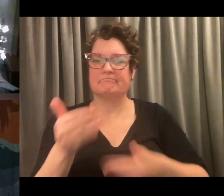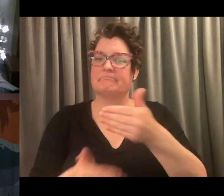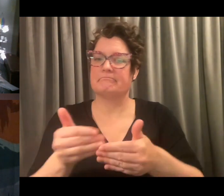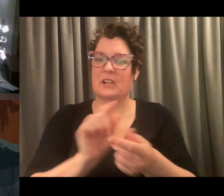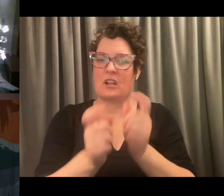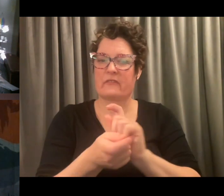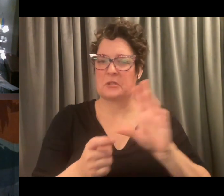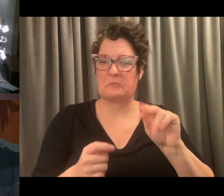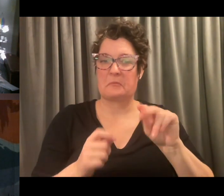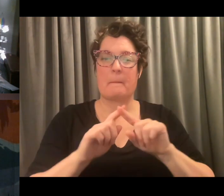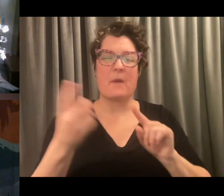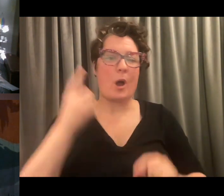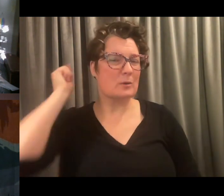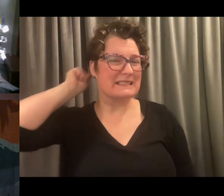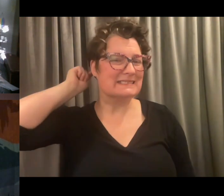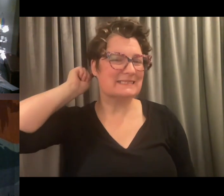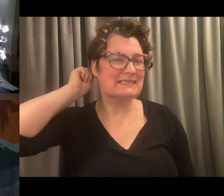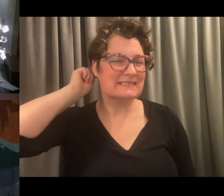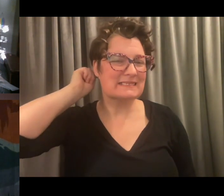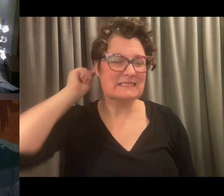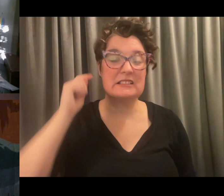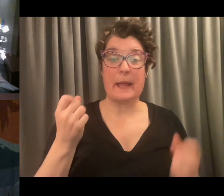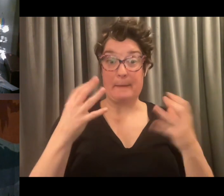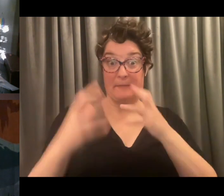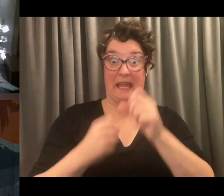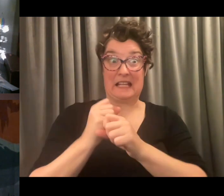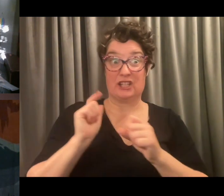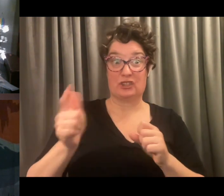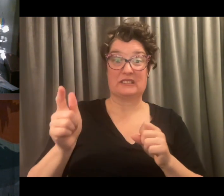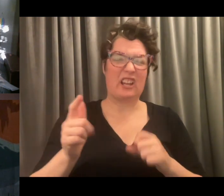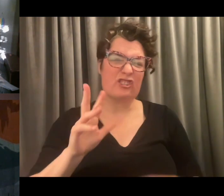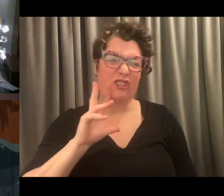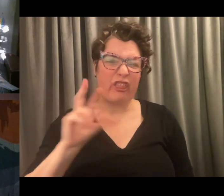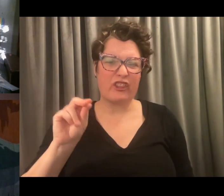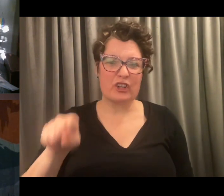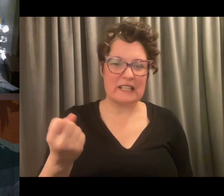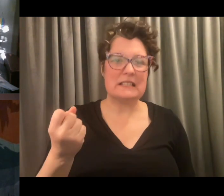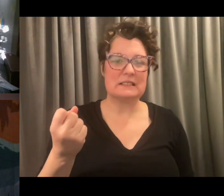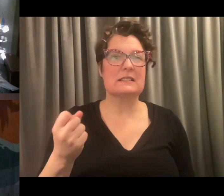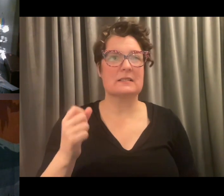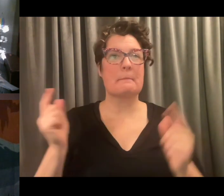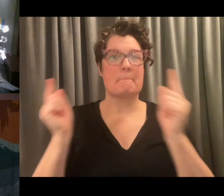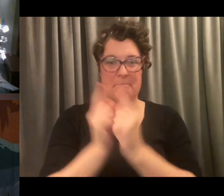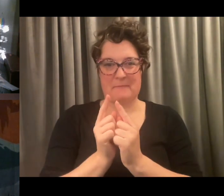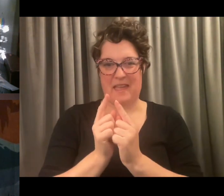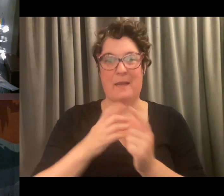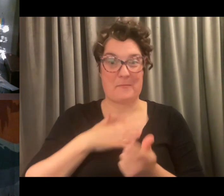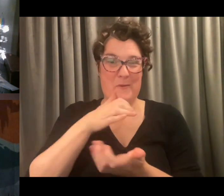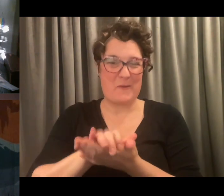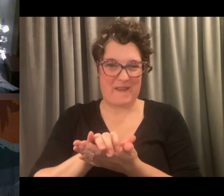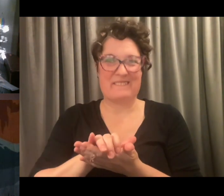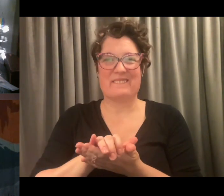when I was in my early thirties, I met my wife, Pryor, who, is Jewish.